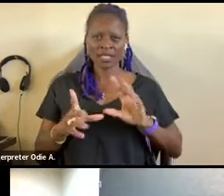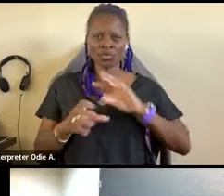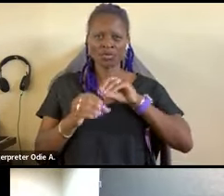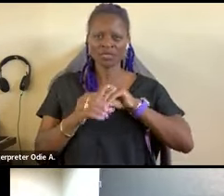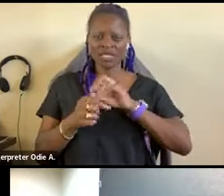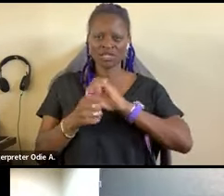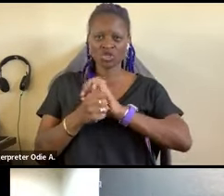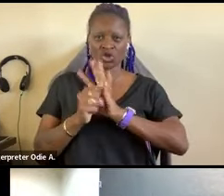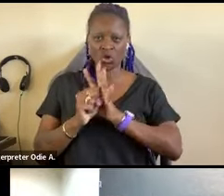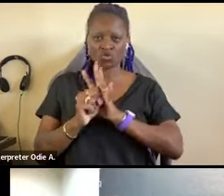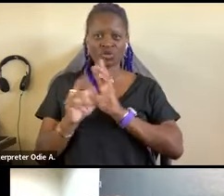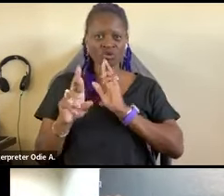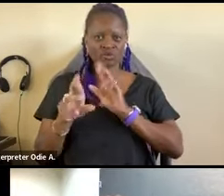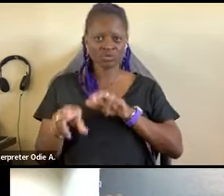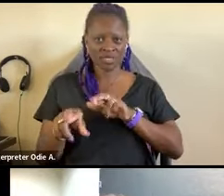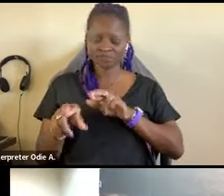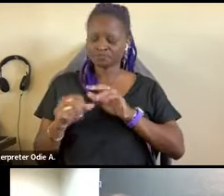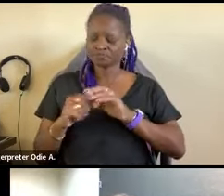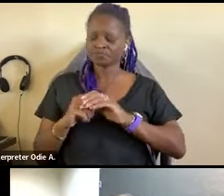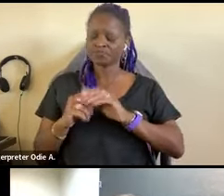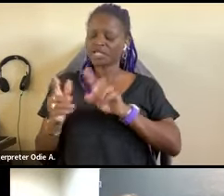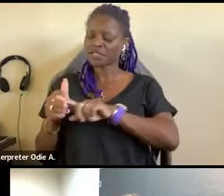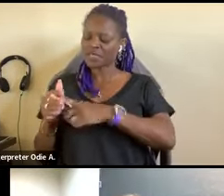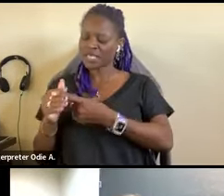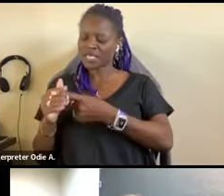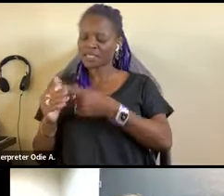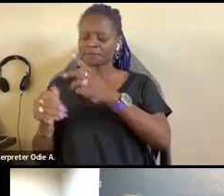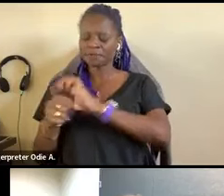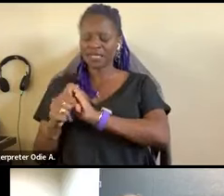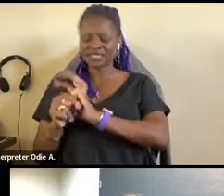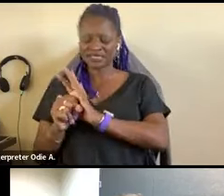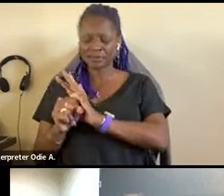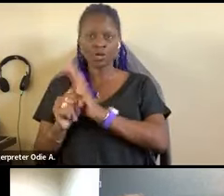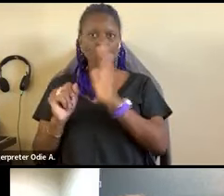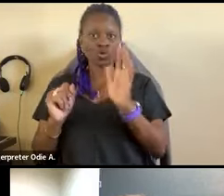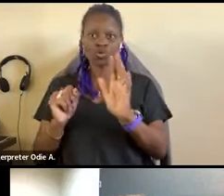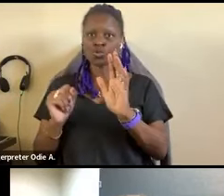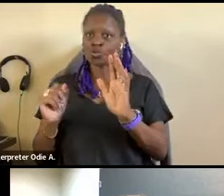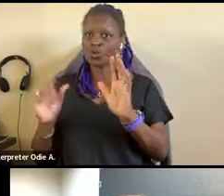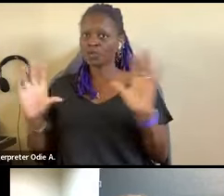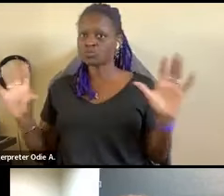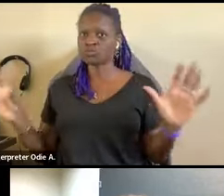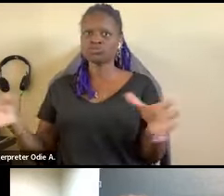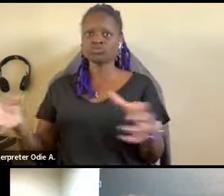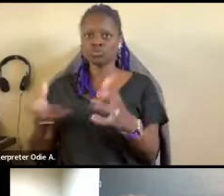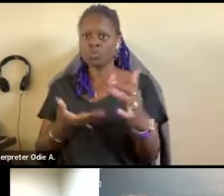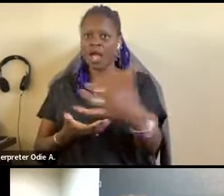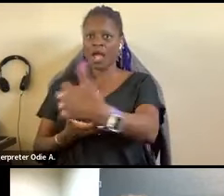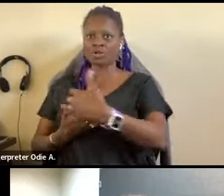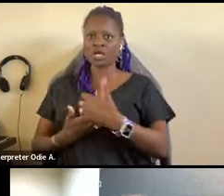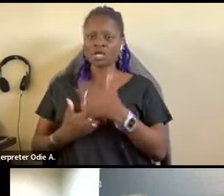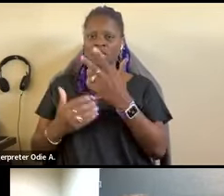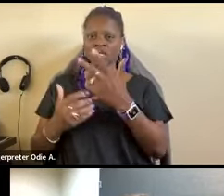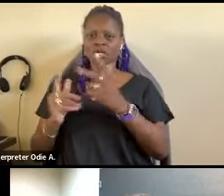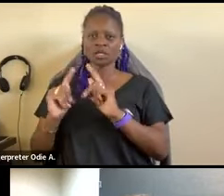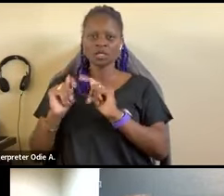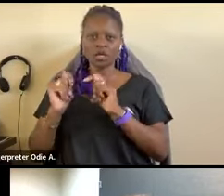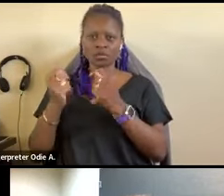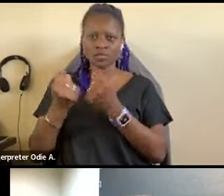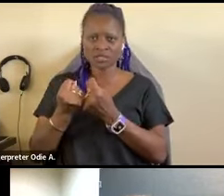At the beginning of the pandemic, WEA assembled a massive team of highly capable experts in disease control, vaccines and logistics.